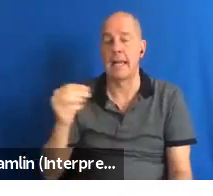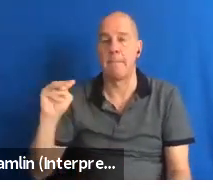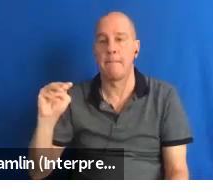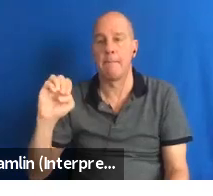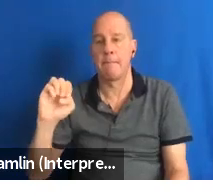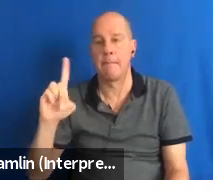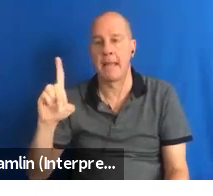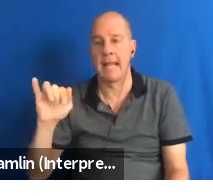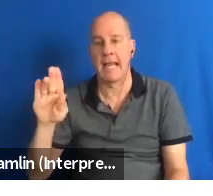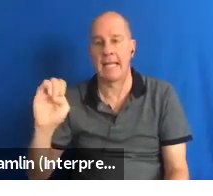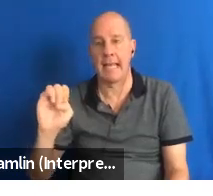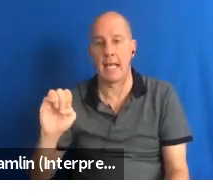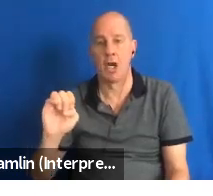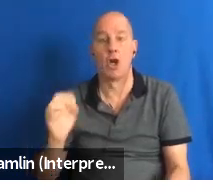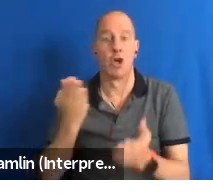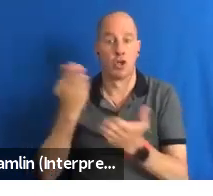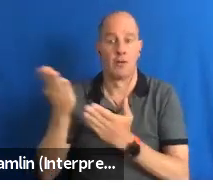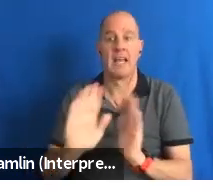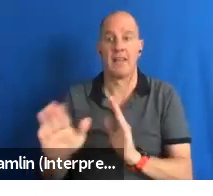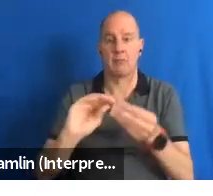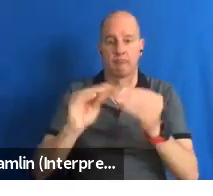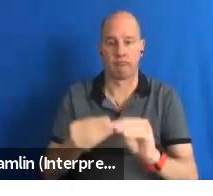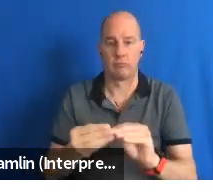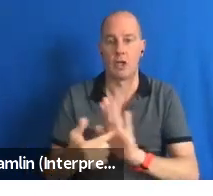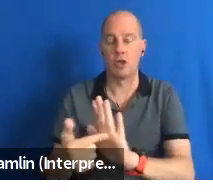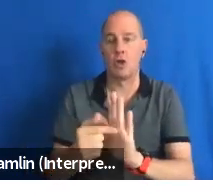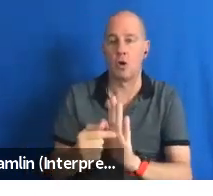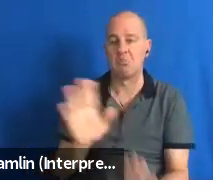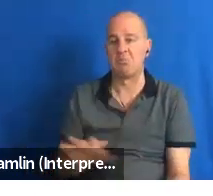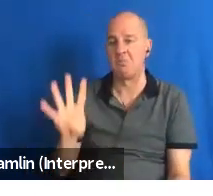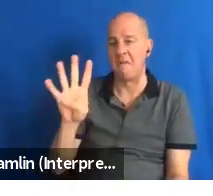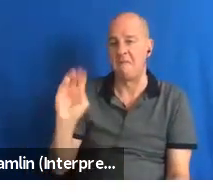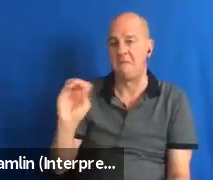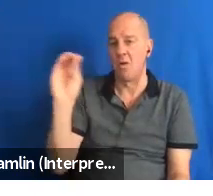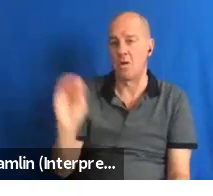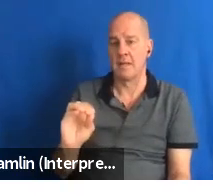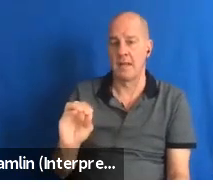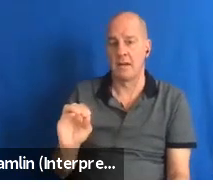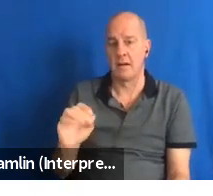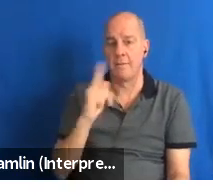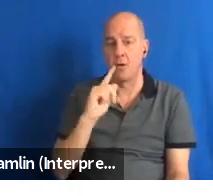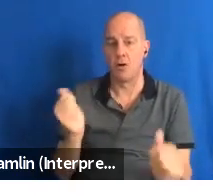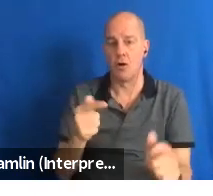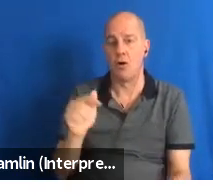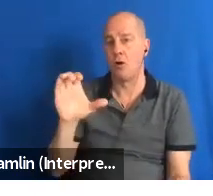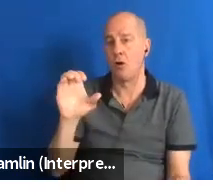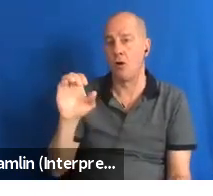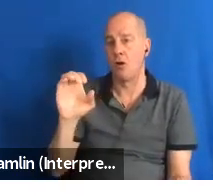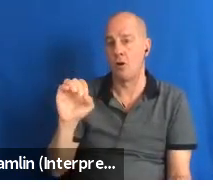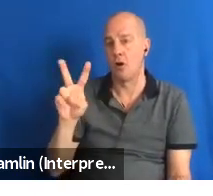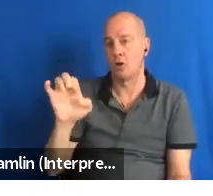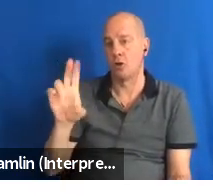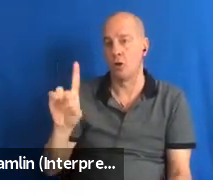their data demonstrated that roughly 40% of COVID deaths took place in nursing homes.